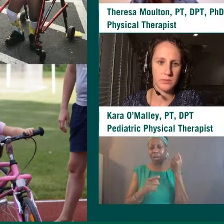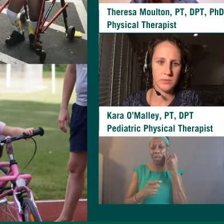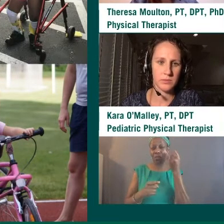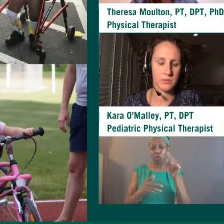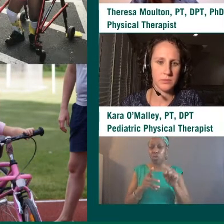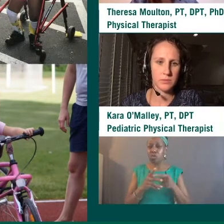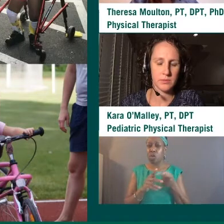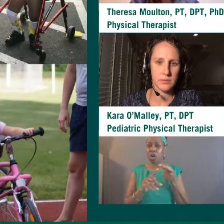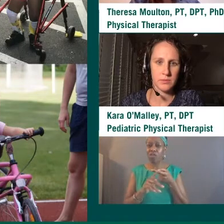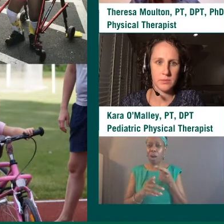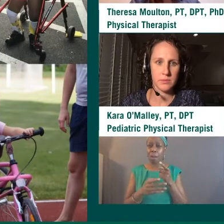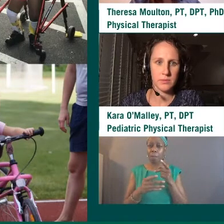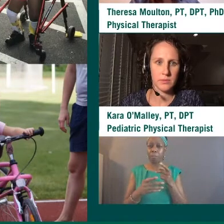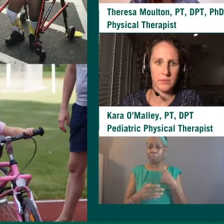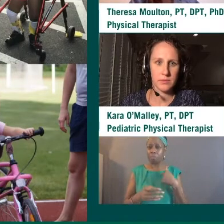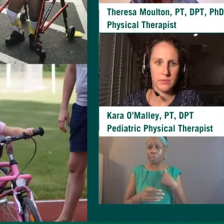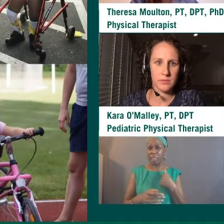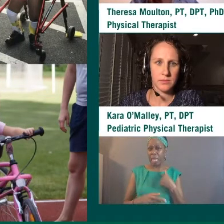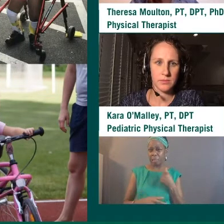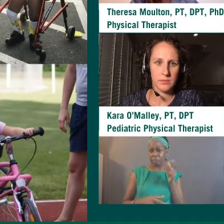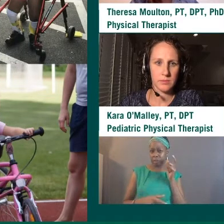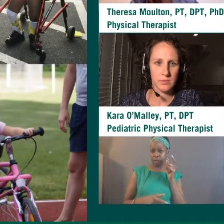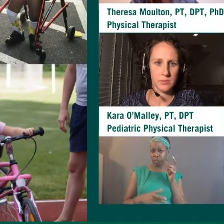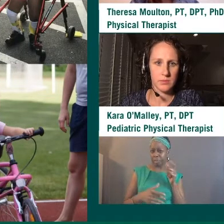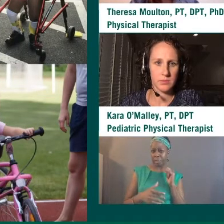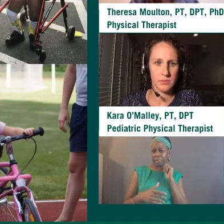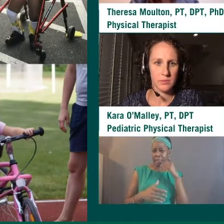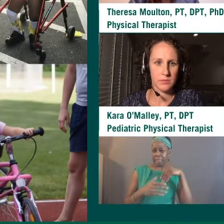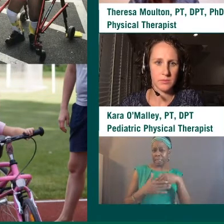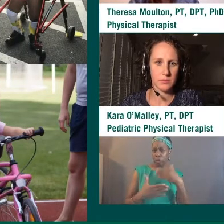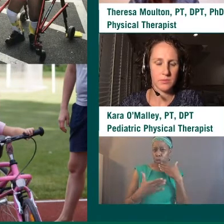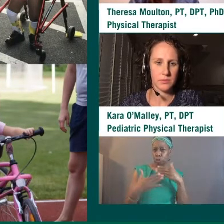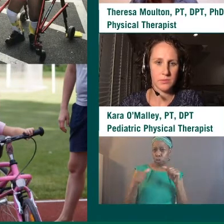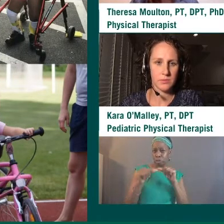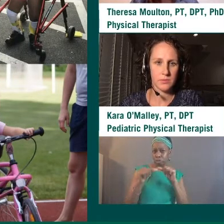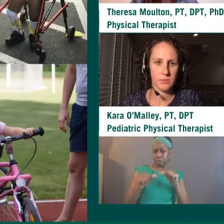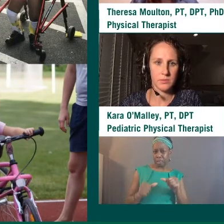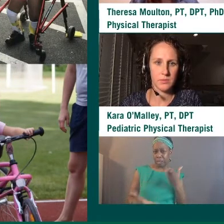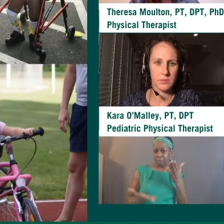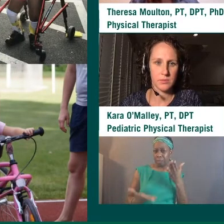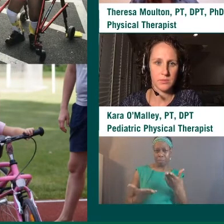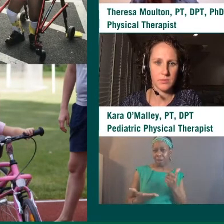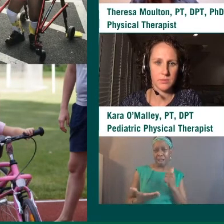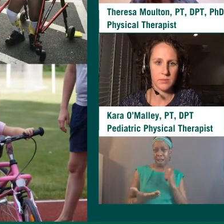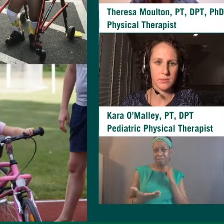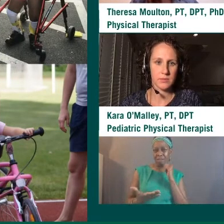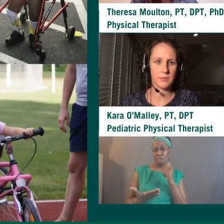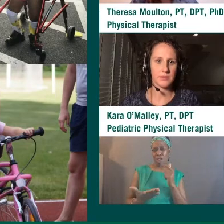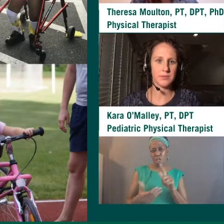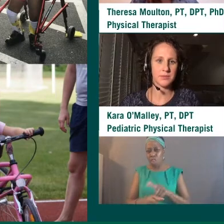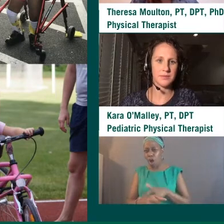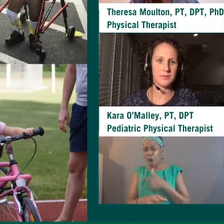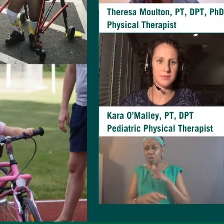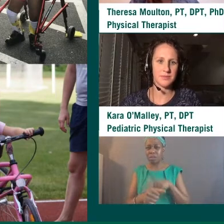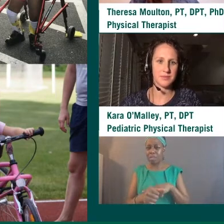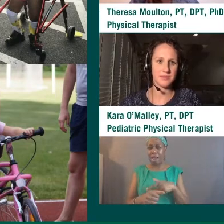So we might say out of shape, or maybe it's not something that you've done as much before. If you're trying to make some changes.